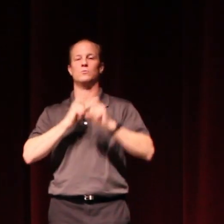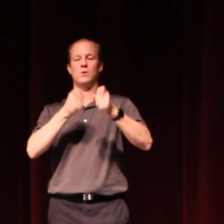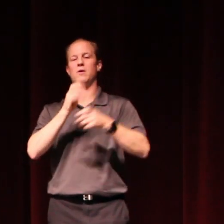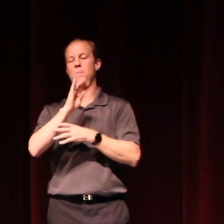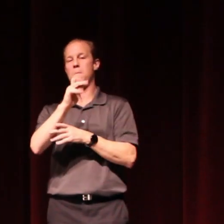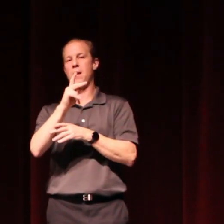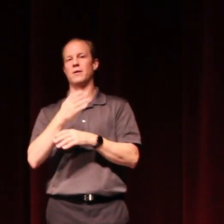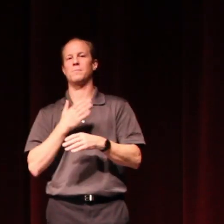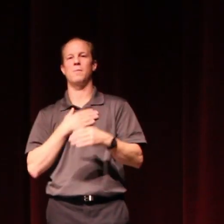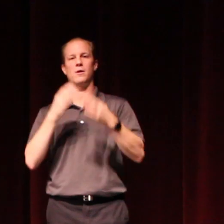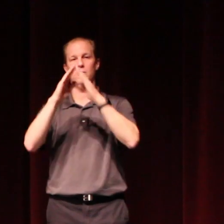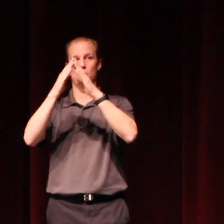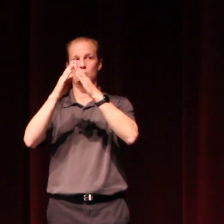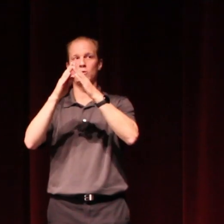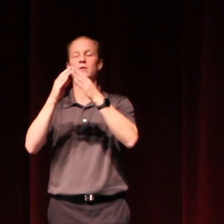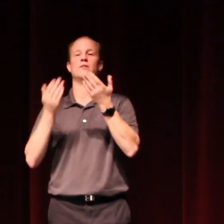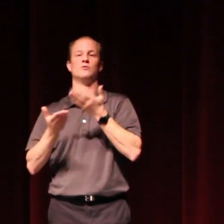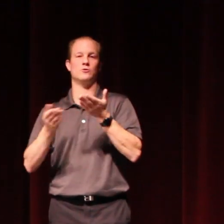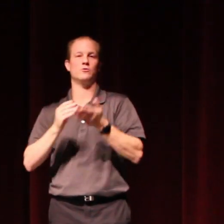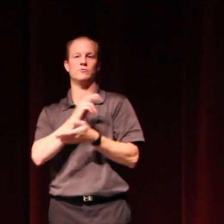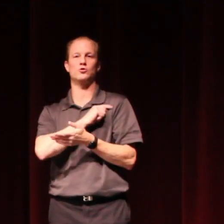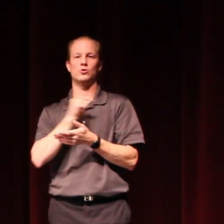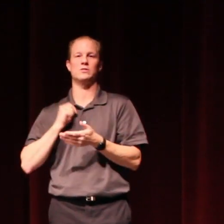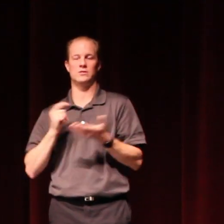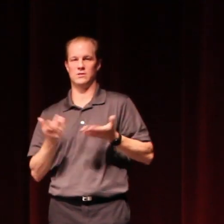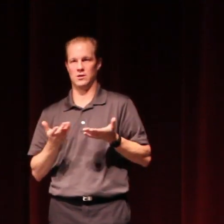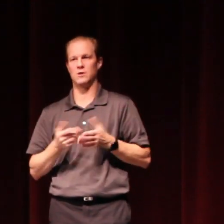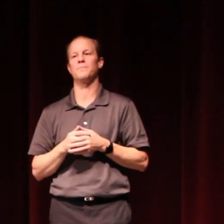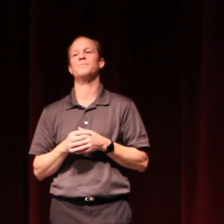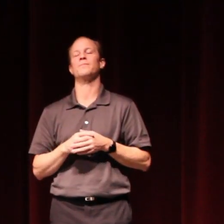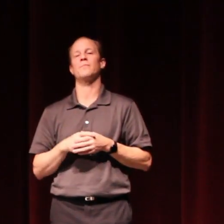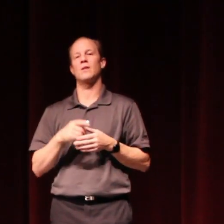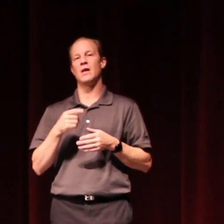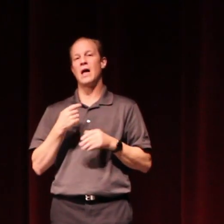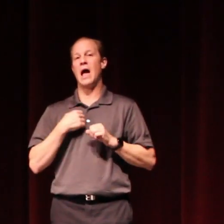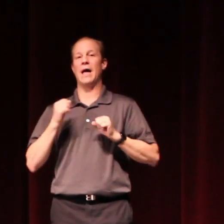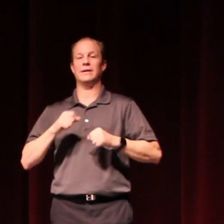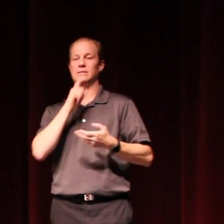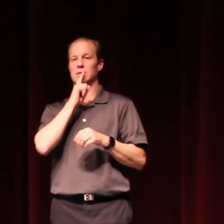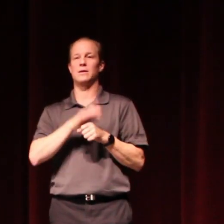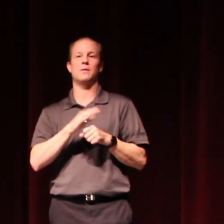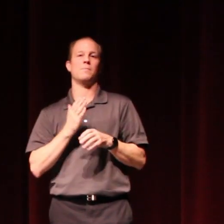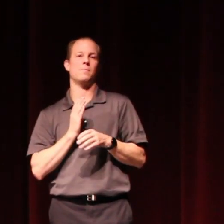as trustee at this college. I feel I can dedicate my time and energy to bring this college back to